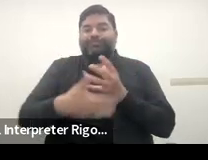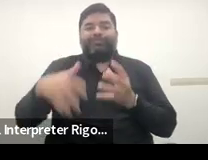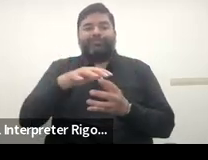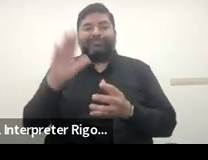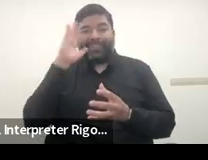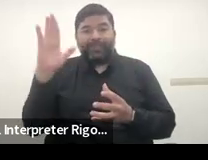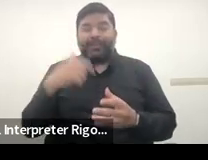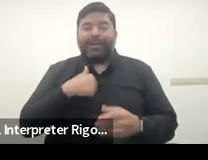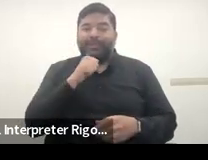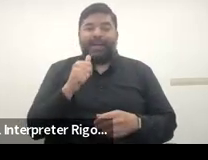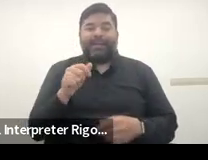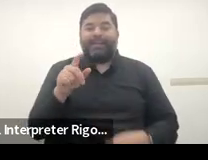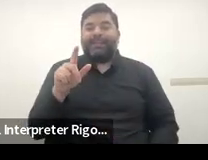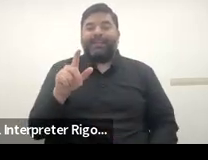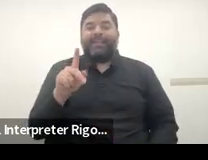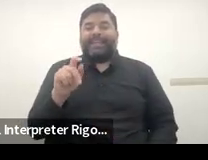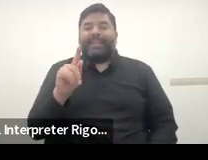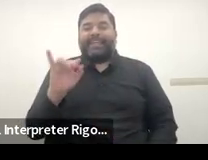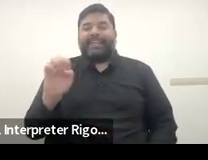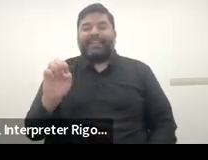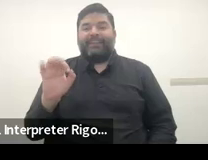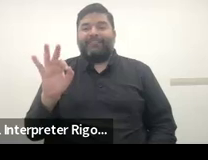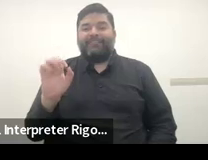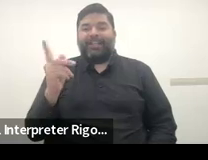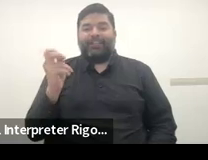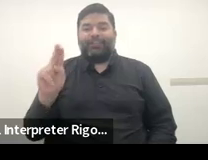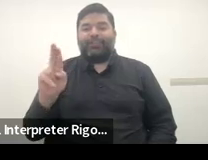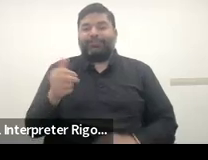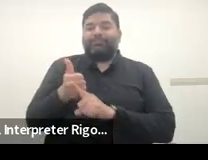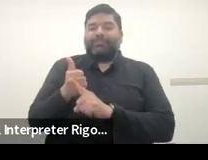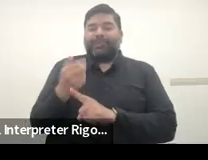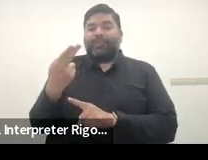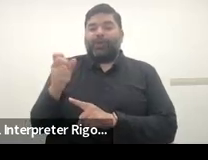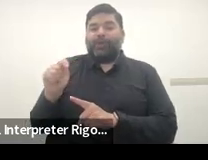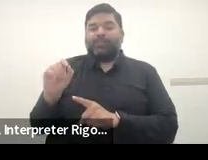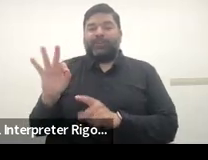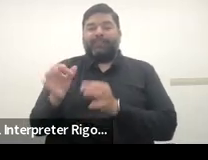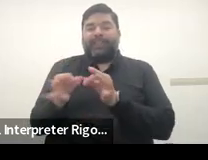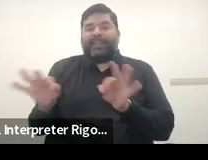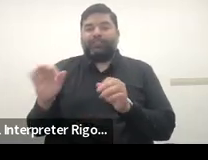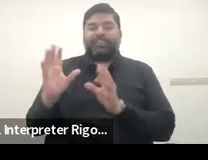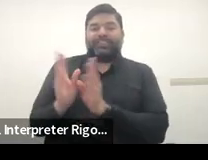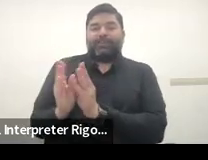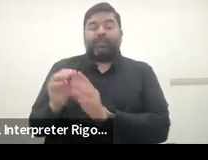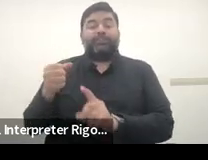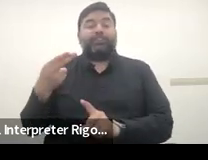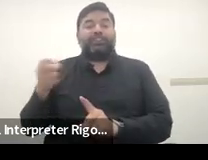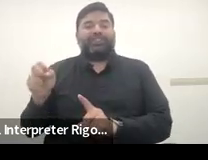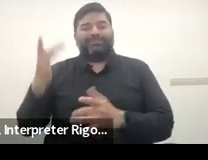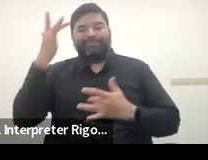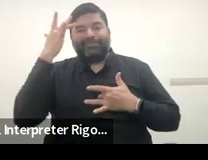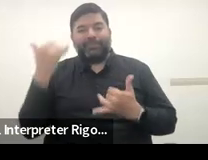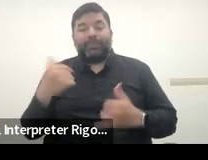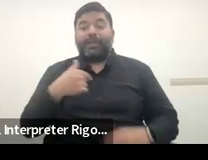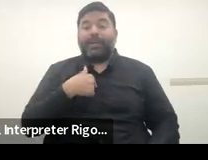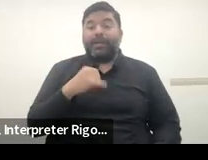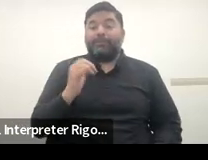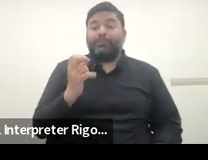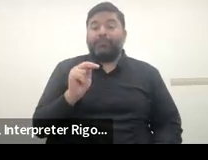Katy Felkner who is the host of the Natural Language Seminar uh, she is ill today. I'm Jonathan May and I'm